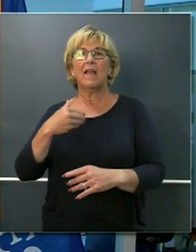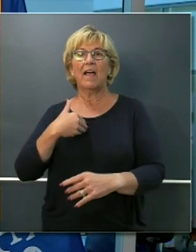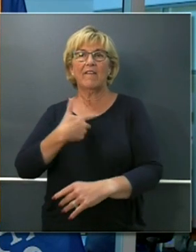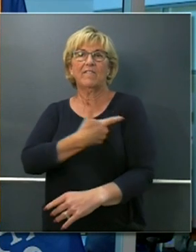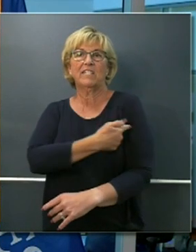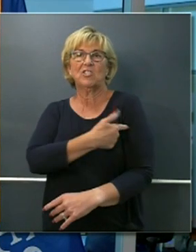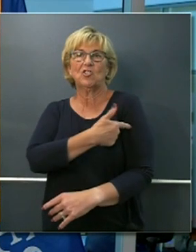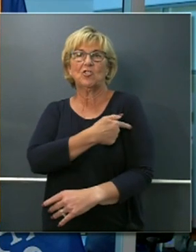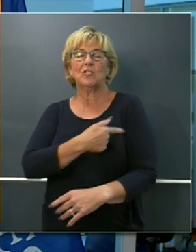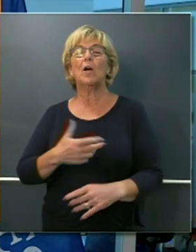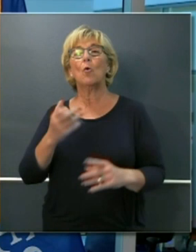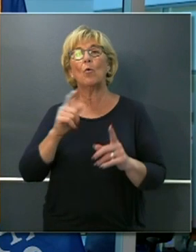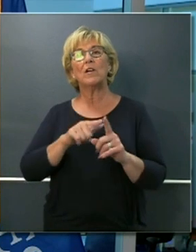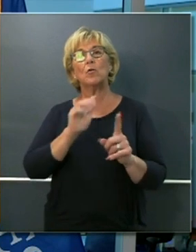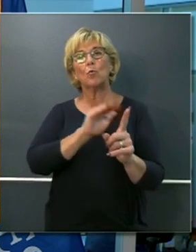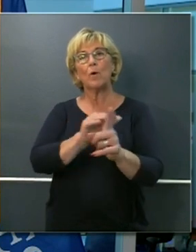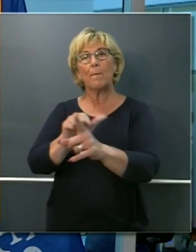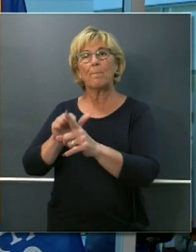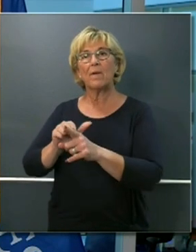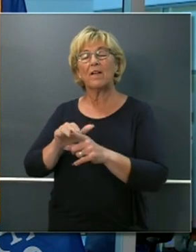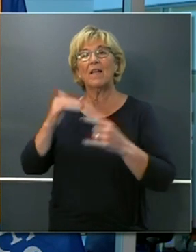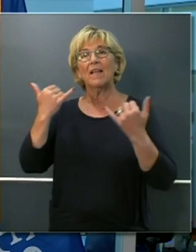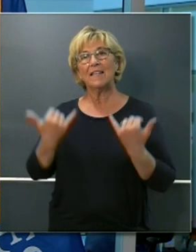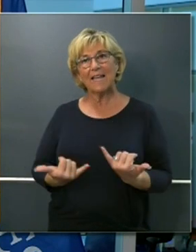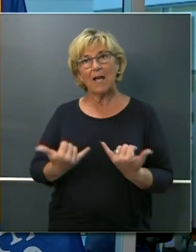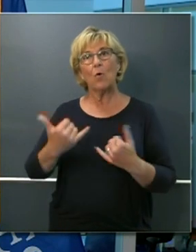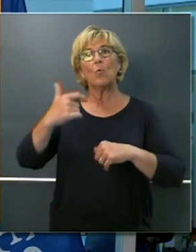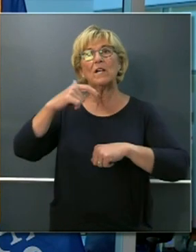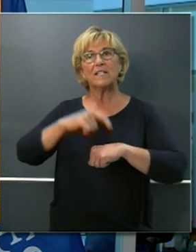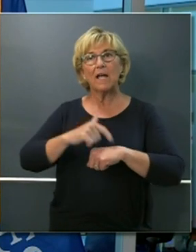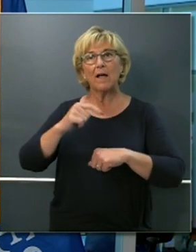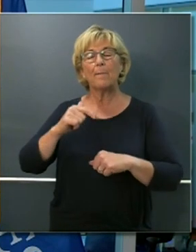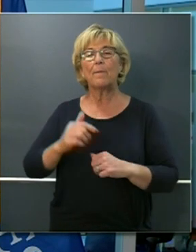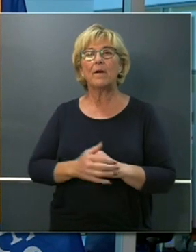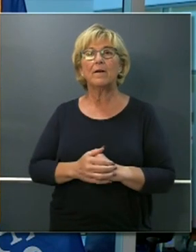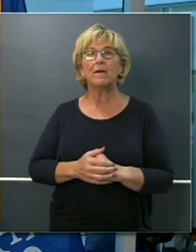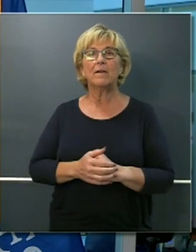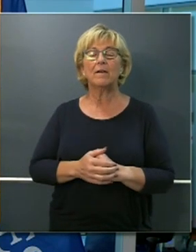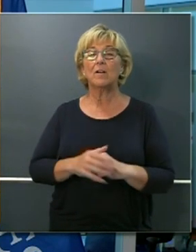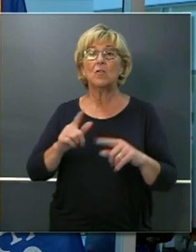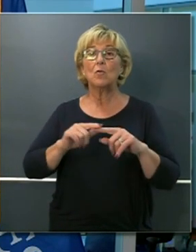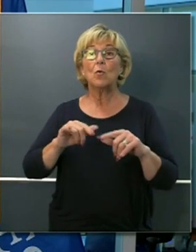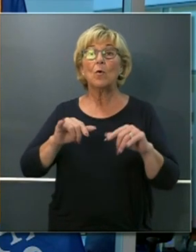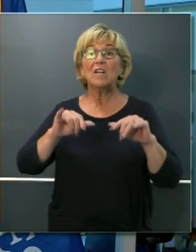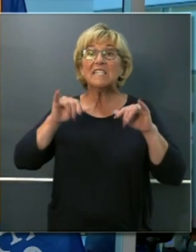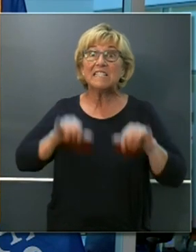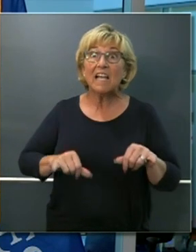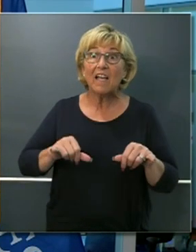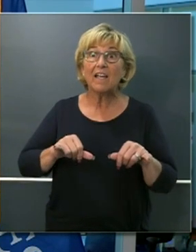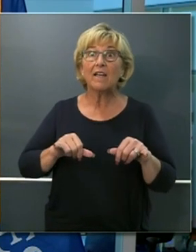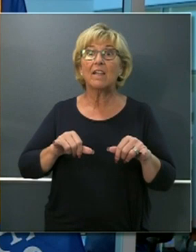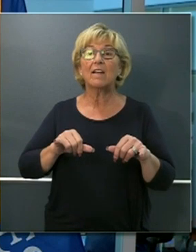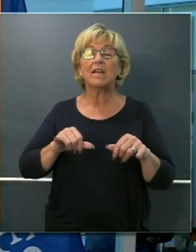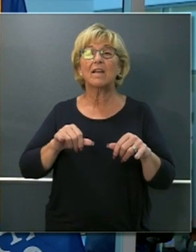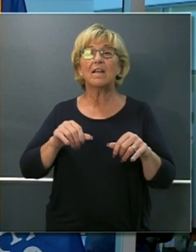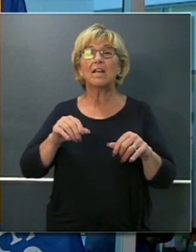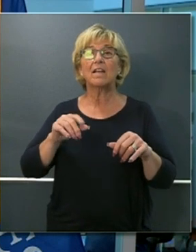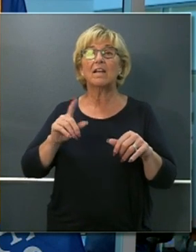NECESSARY AT THAT TIME BECAUSE WE CAN KEEP PEOPLE SAFE FROM COVID-19 EITHER FROM POPULATION IMMUNITY OR FROM VACCINATIONS.